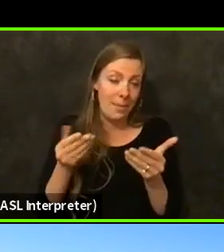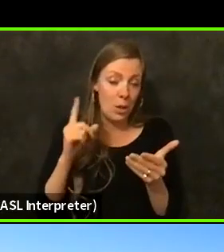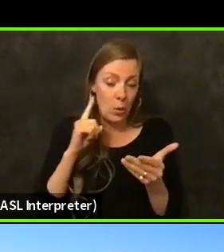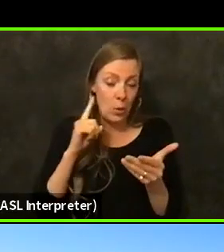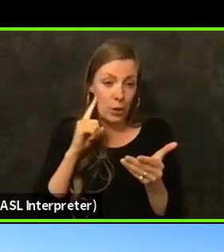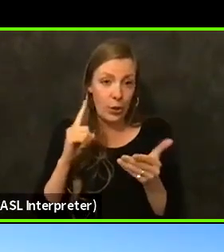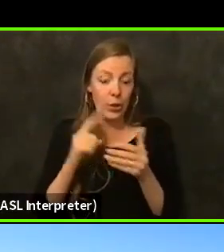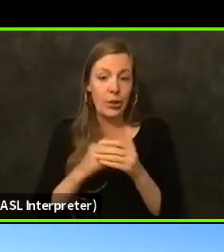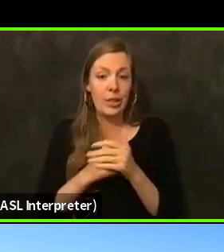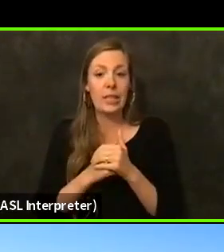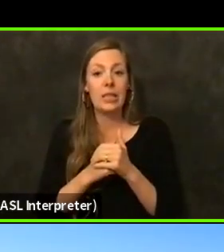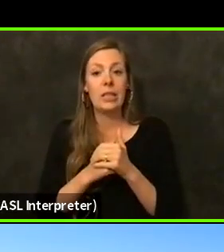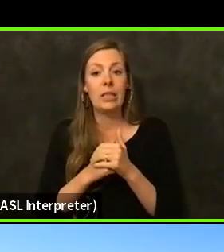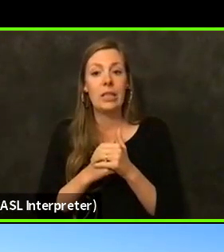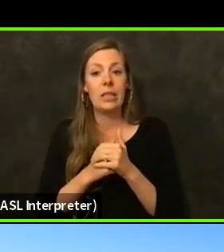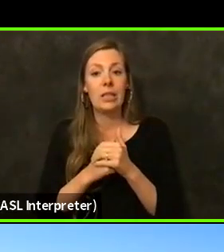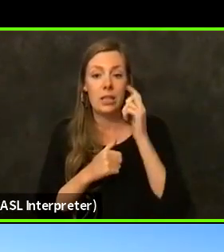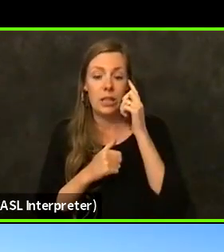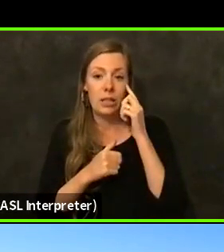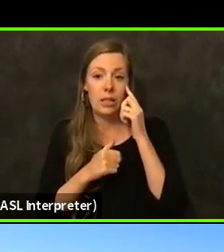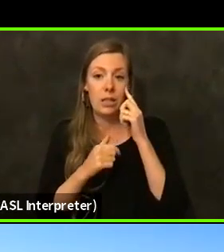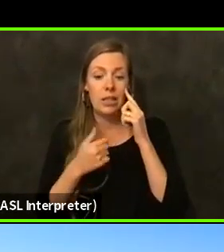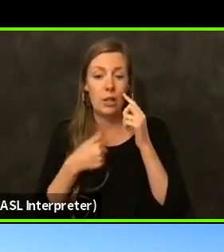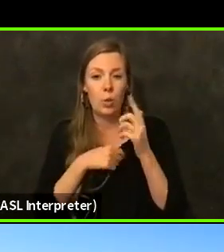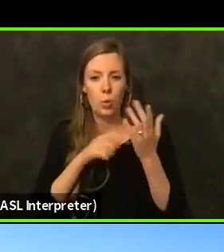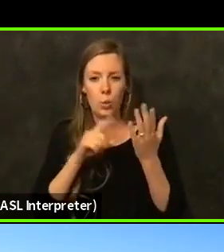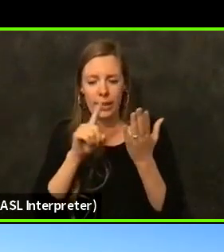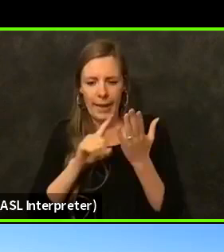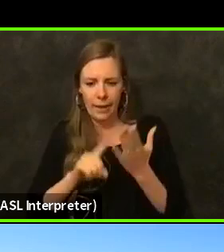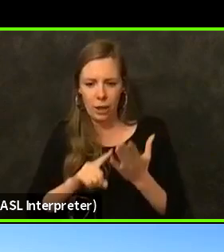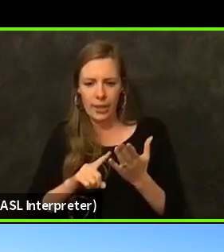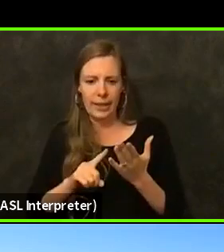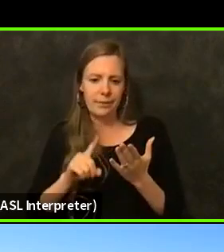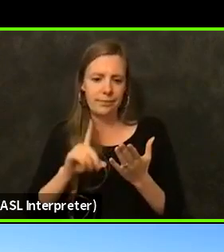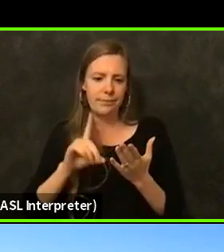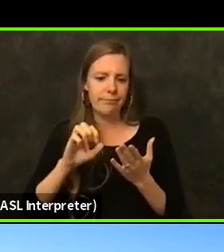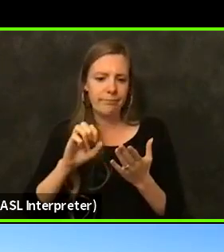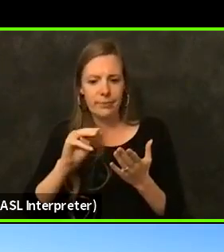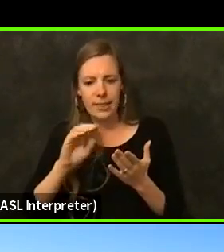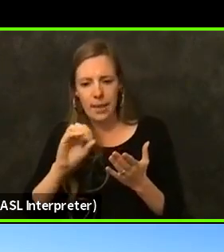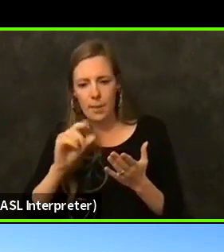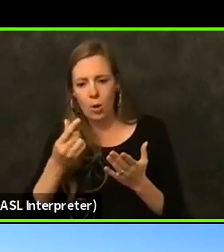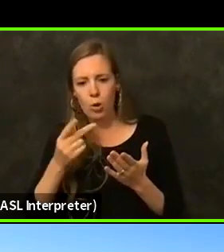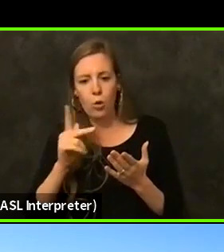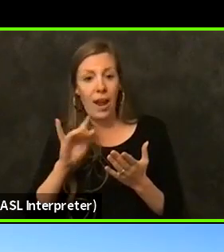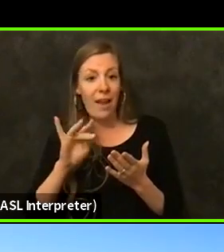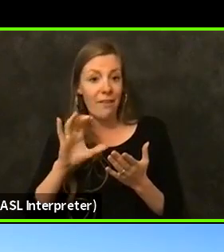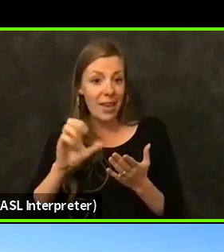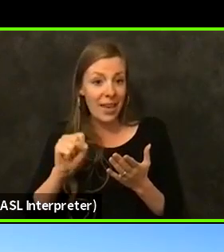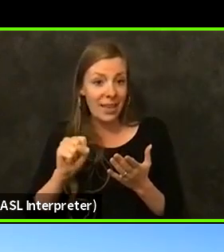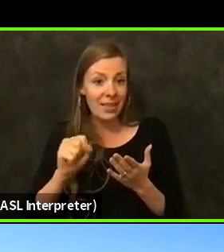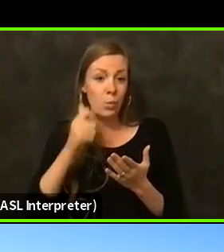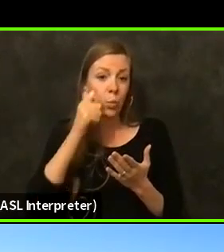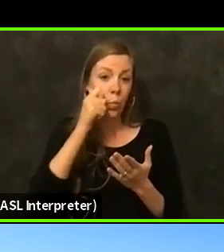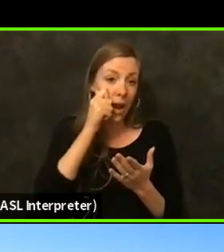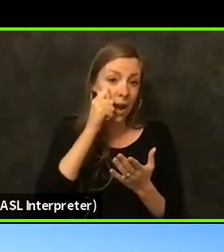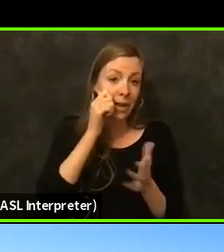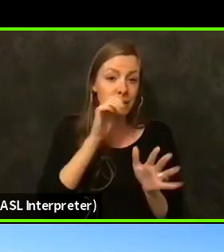we looked our epidemiologists, we looked at demographics and the race, ethnicity of our population,